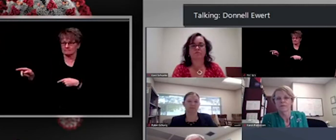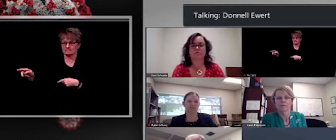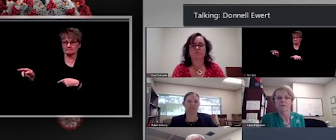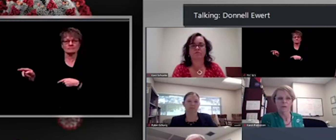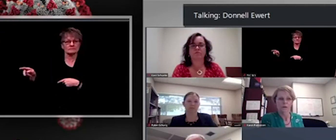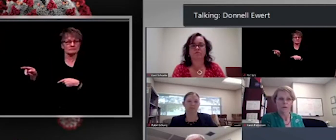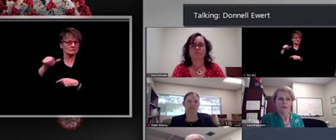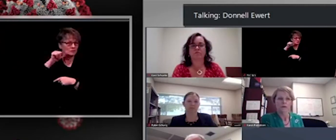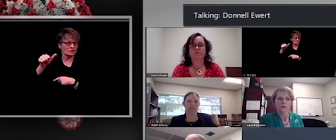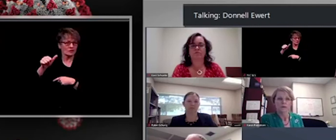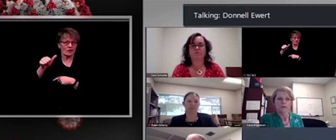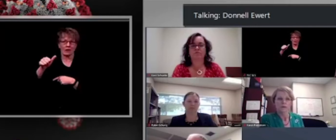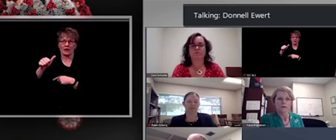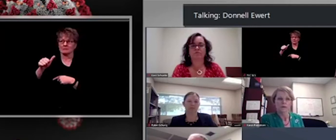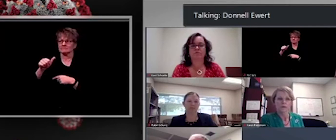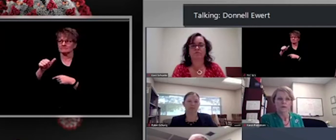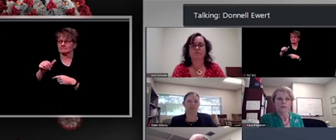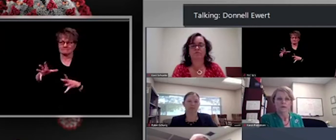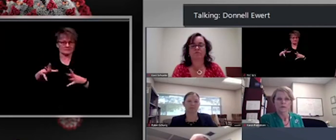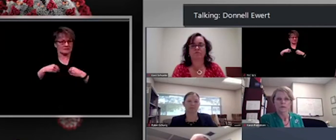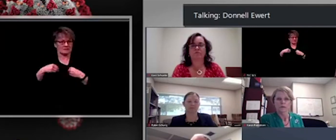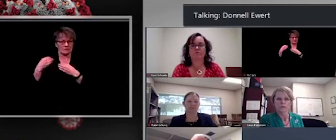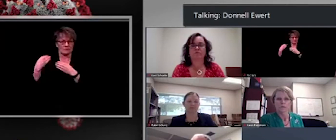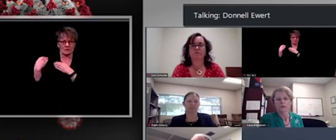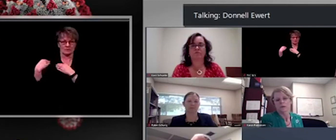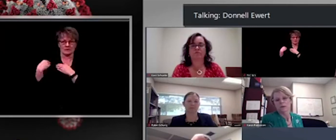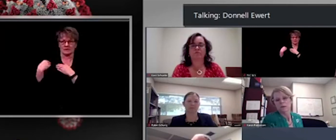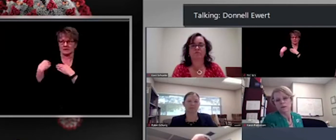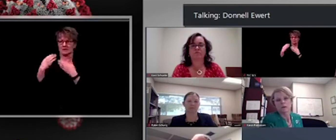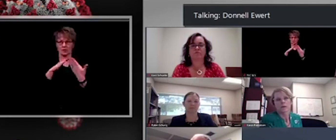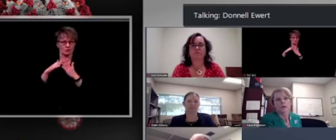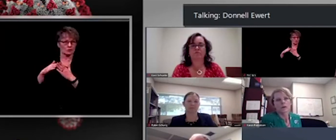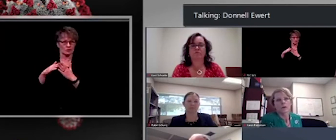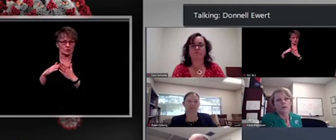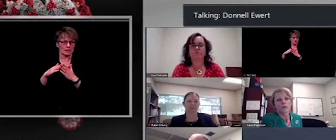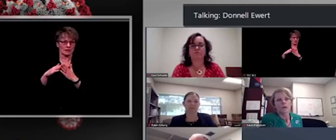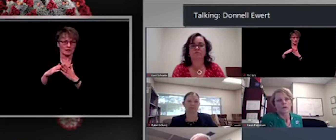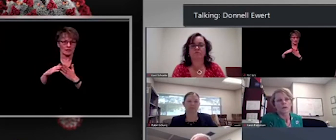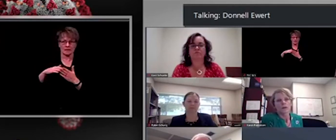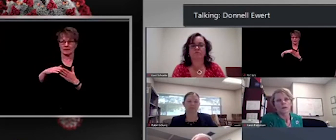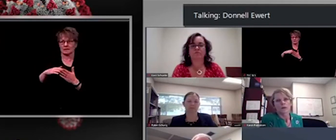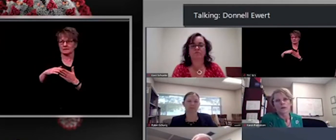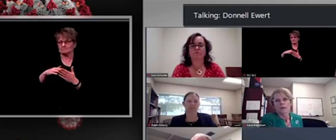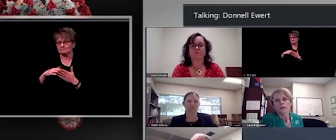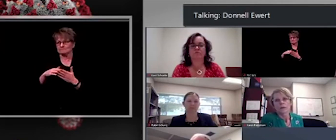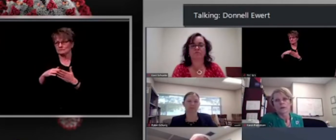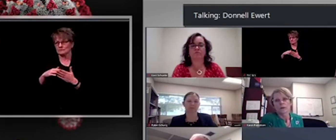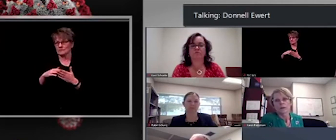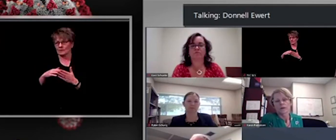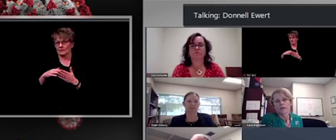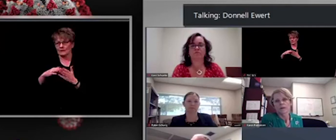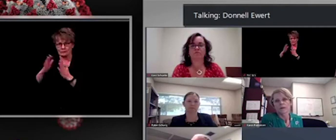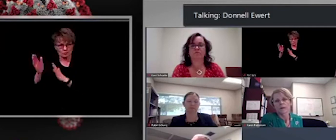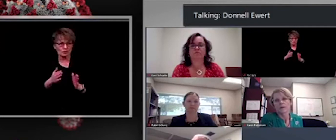seriously are dramatically different. Wisconsin is another hotspot. They're at 945 per million.